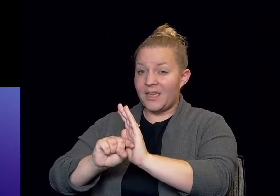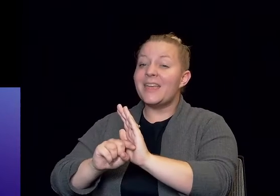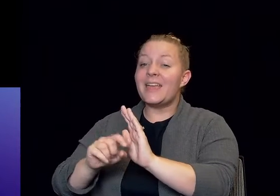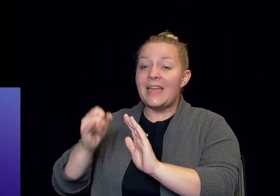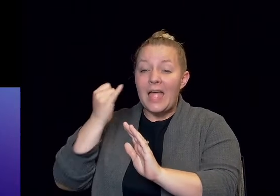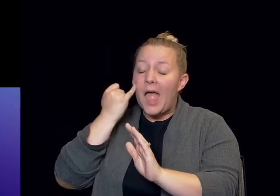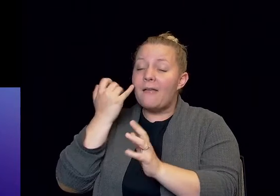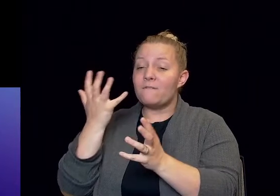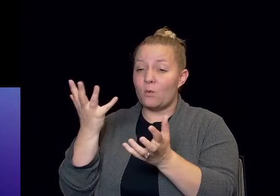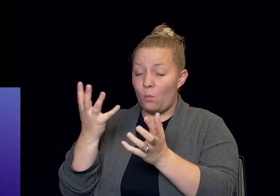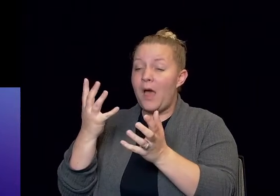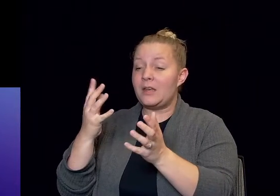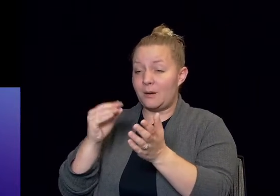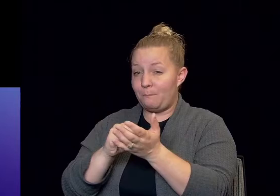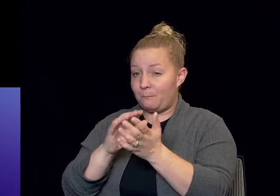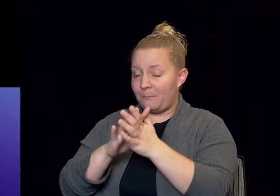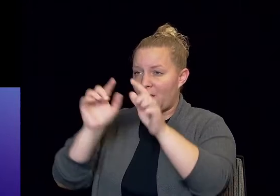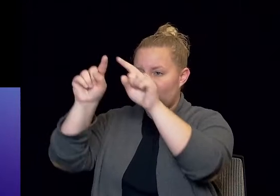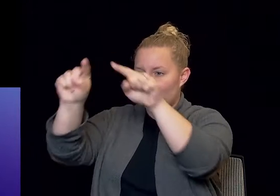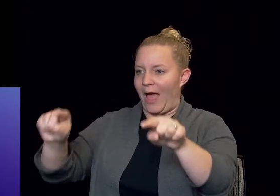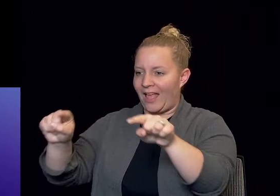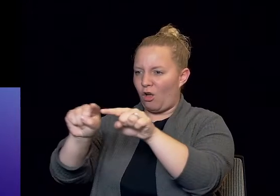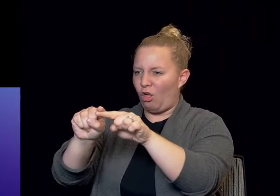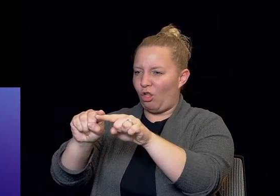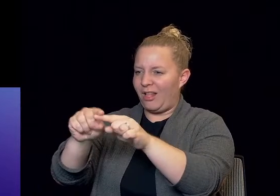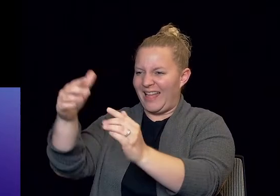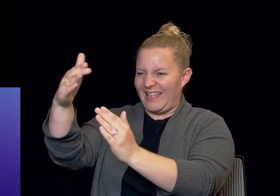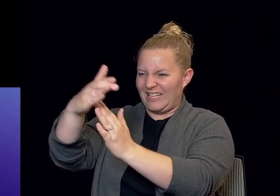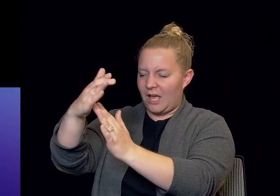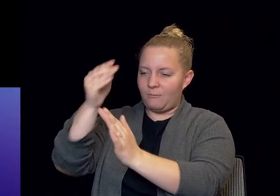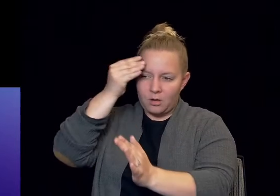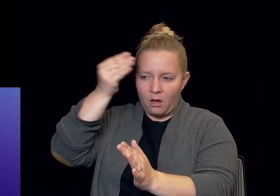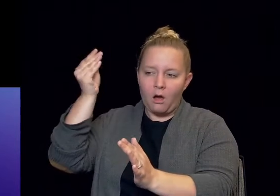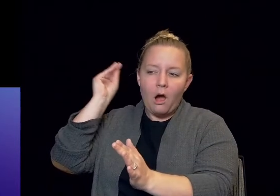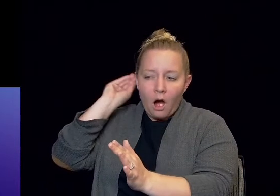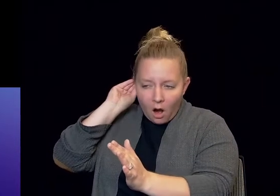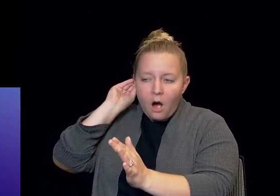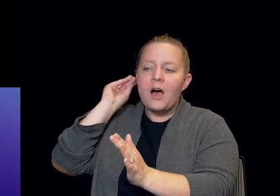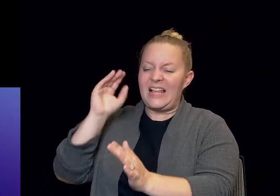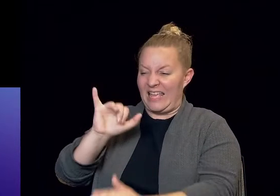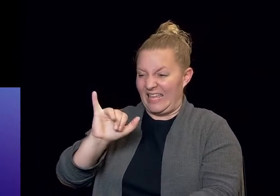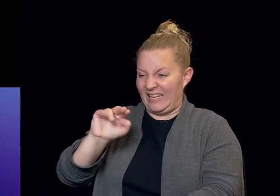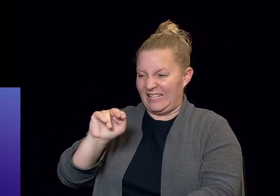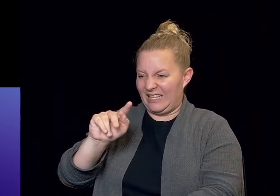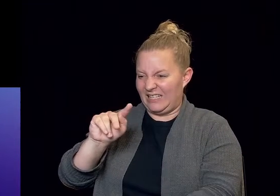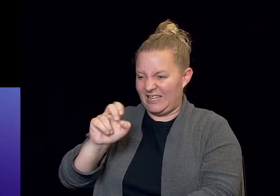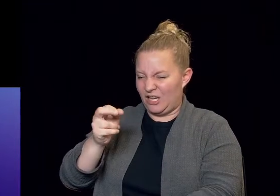the end, either way is fine. But, just keep those integer rules in mind. They will never go away!